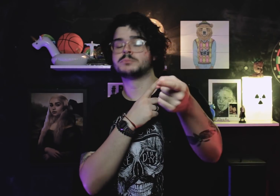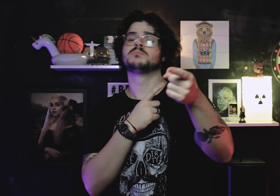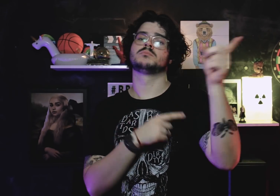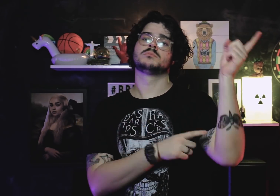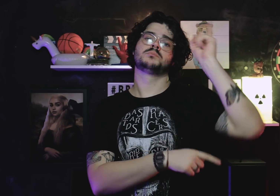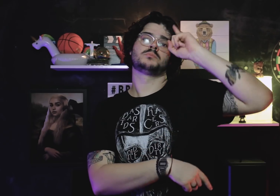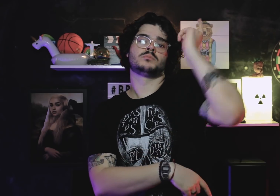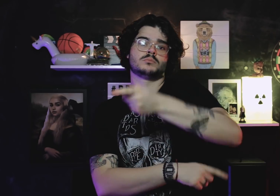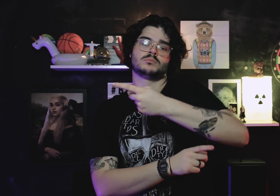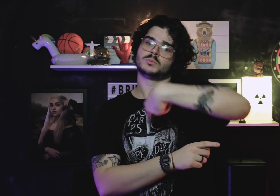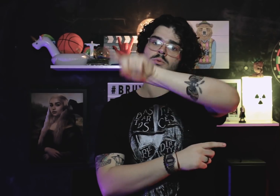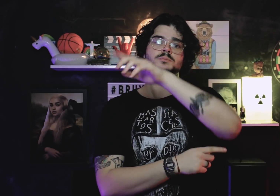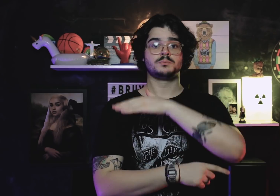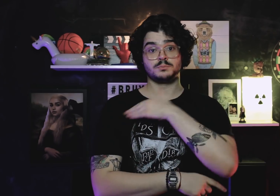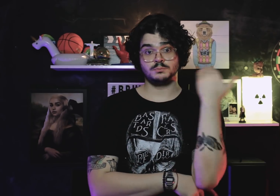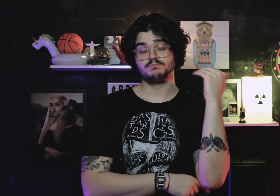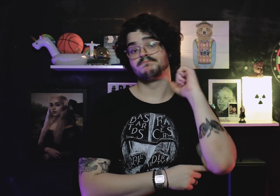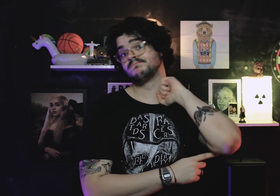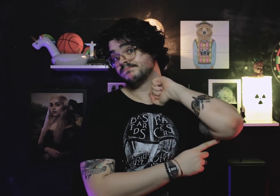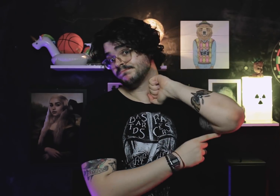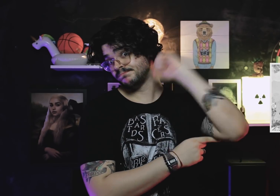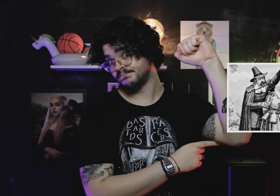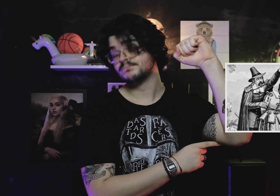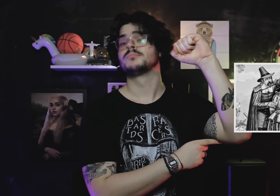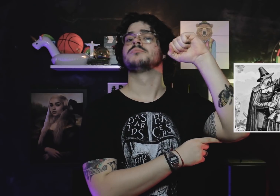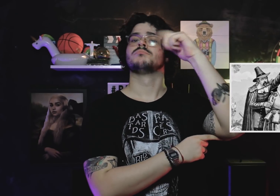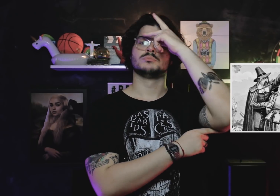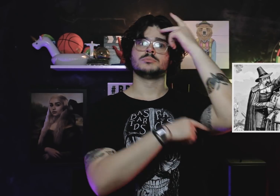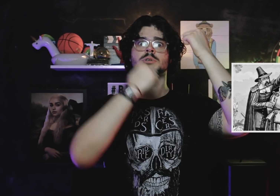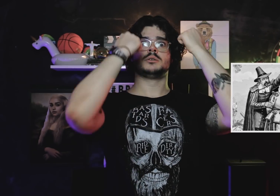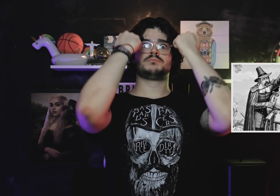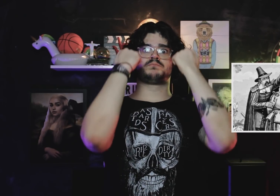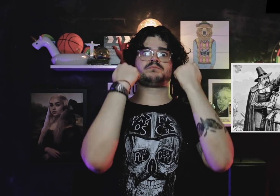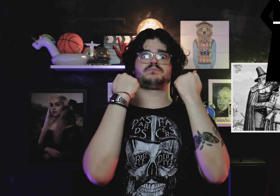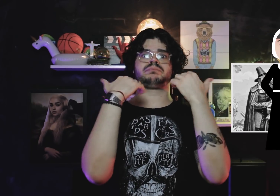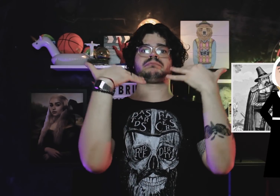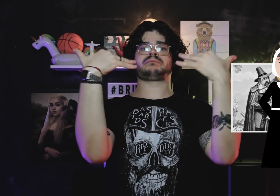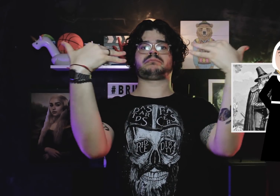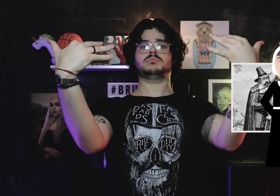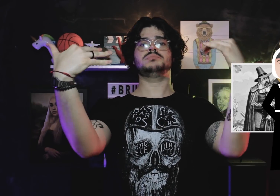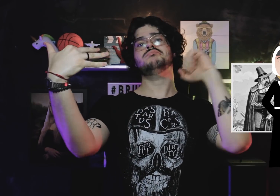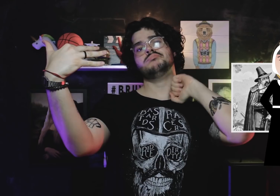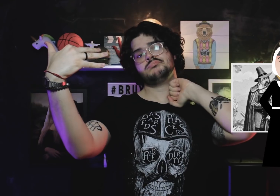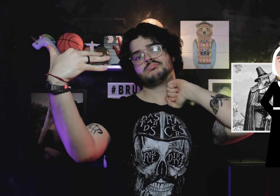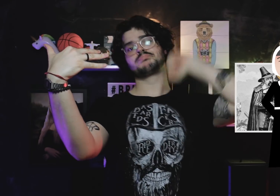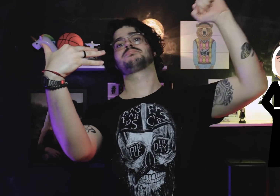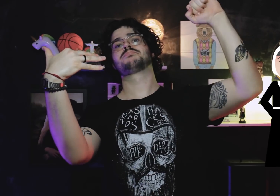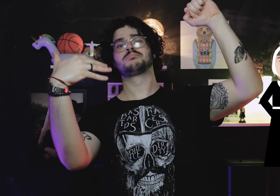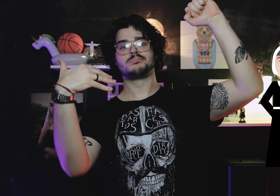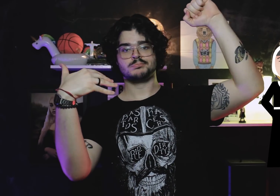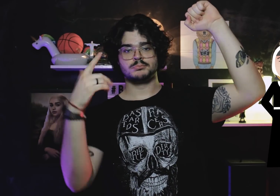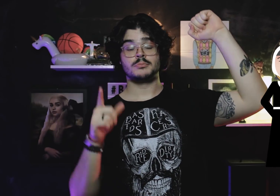was sentenced to death by hanging publicly,